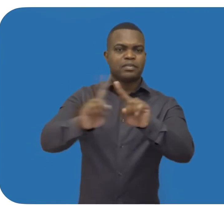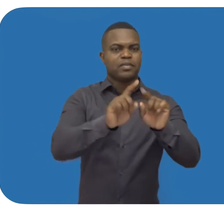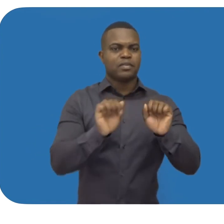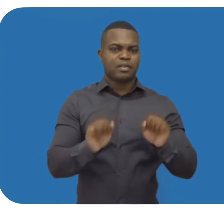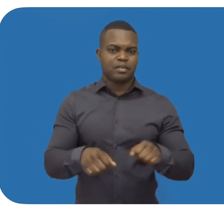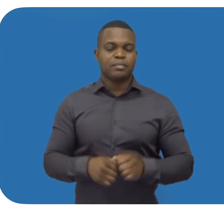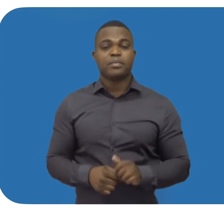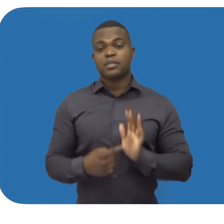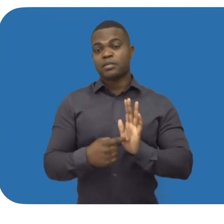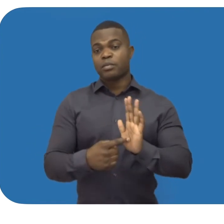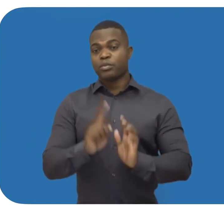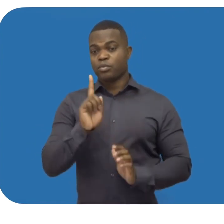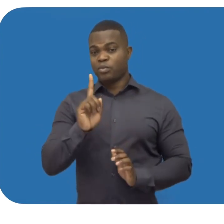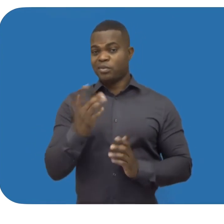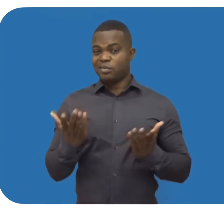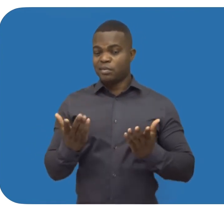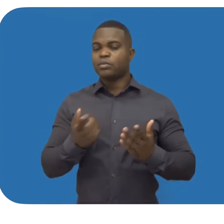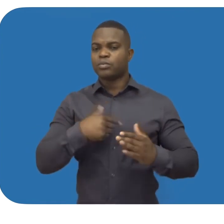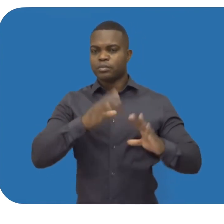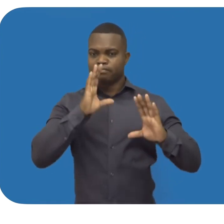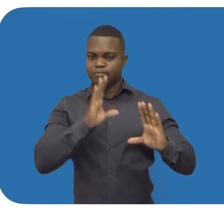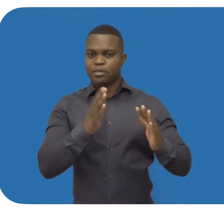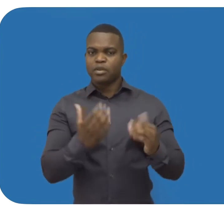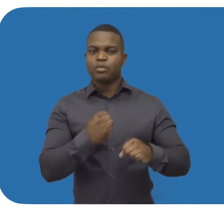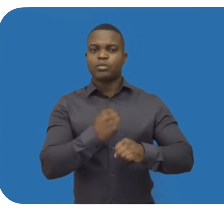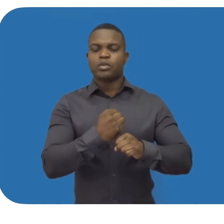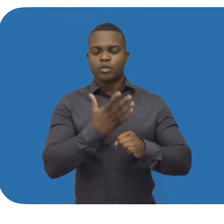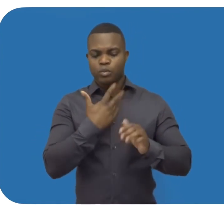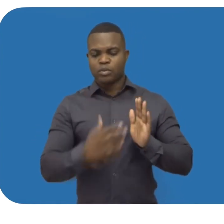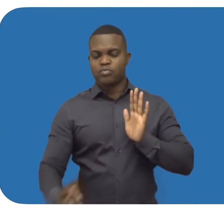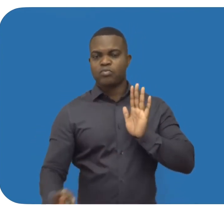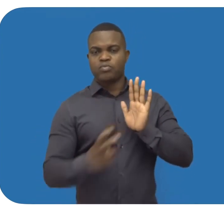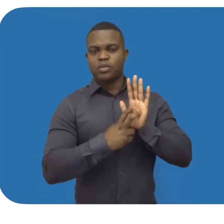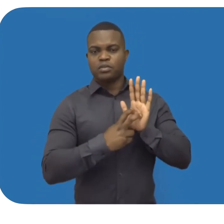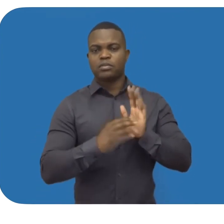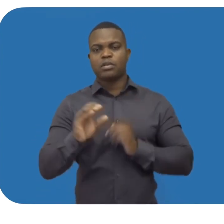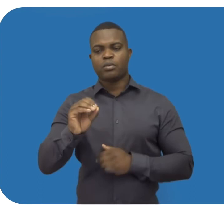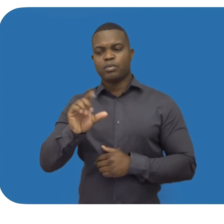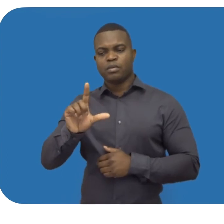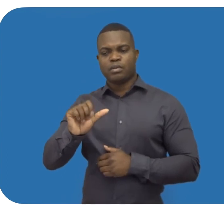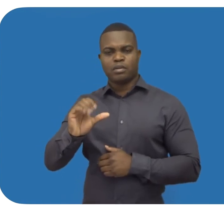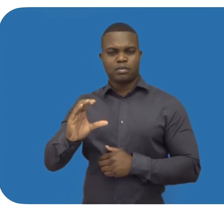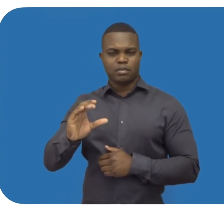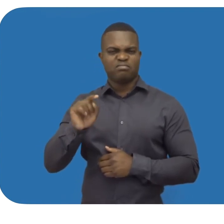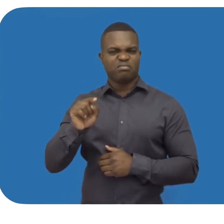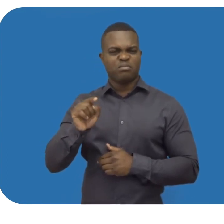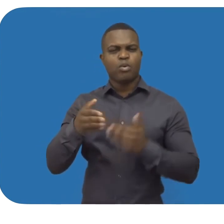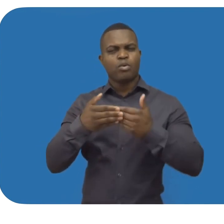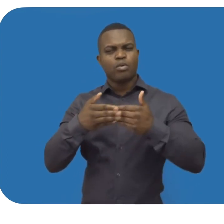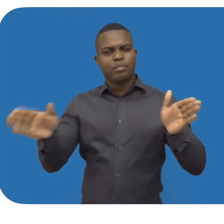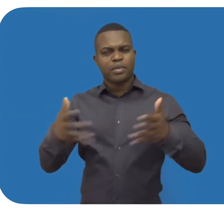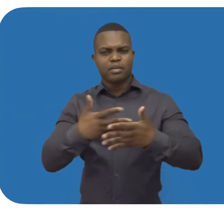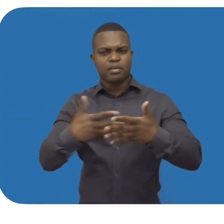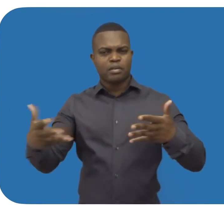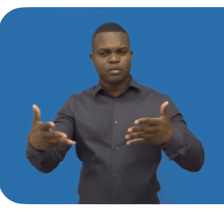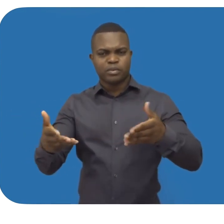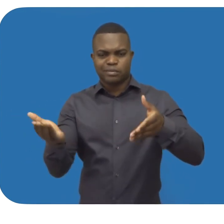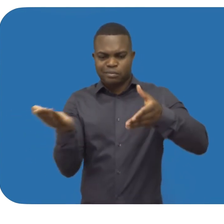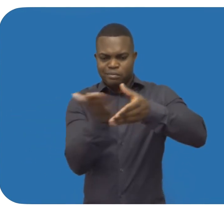As one example, we are currently working on being registered as a data provider for the Open Language Archives Community, OLAC for short.